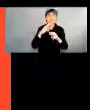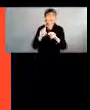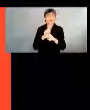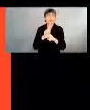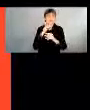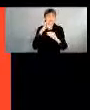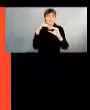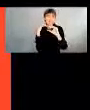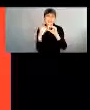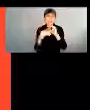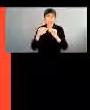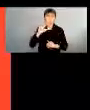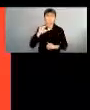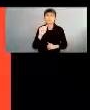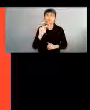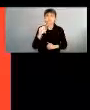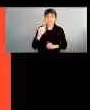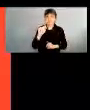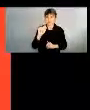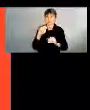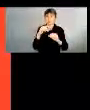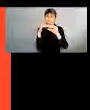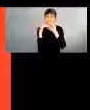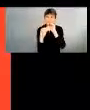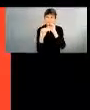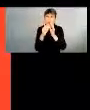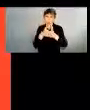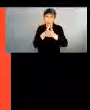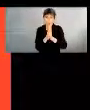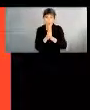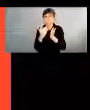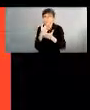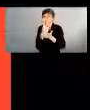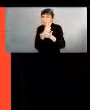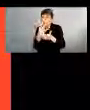to four weeks before you plan to submit your application, which would mean no later than